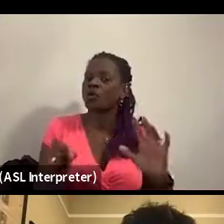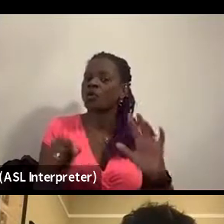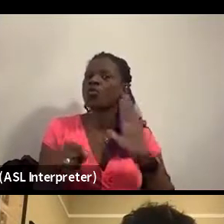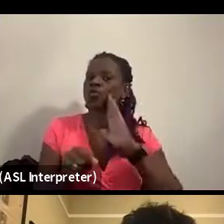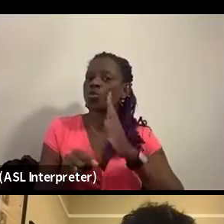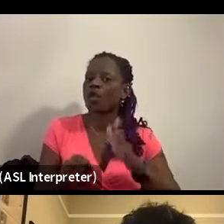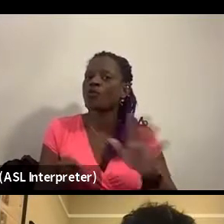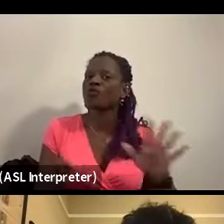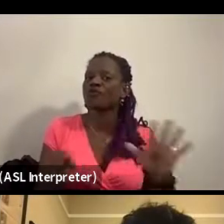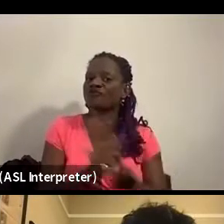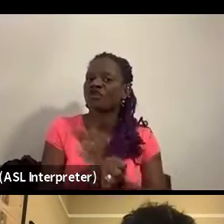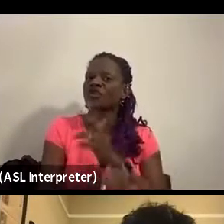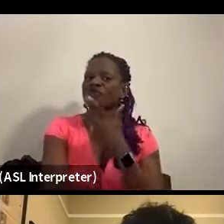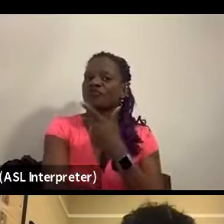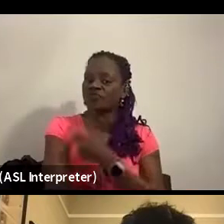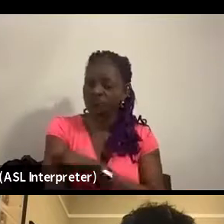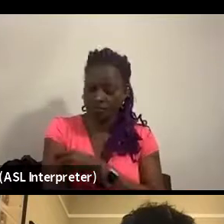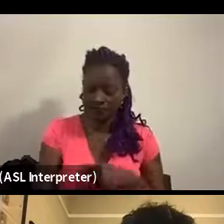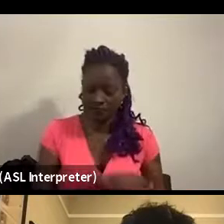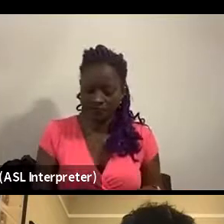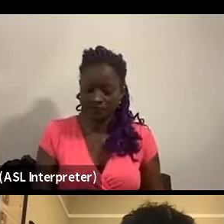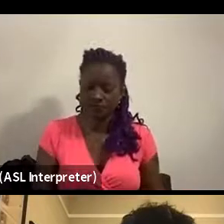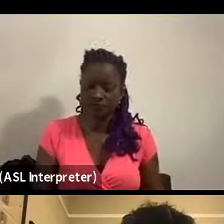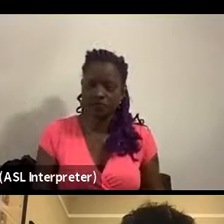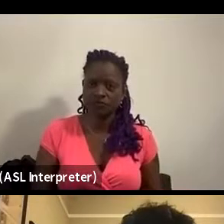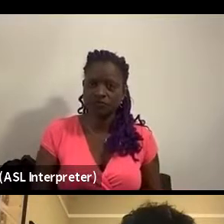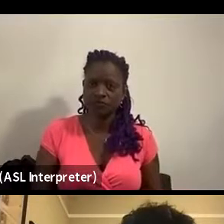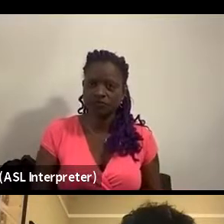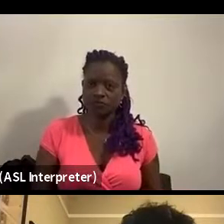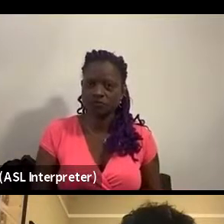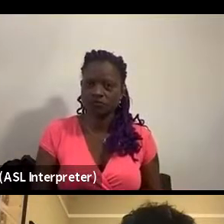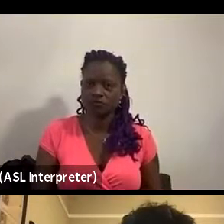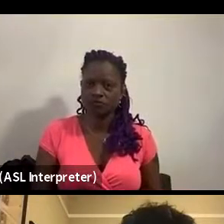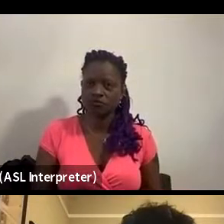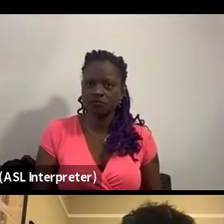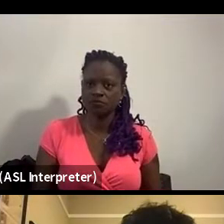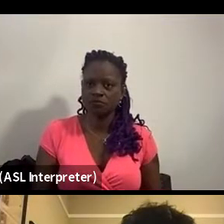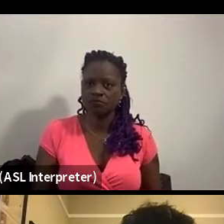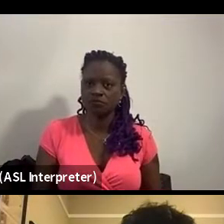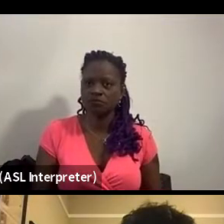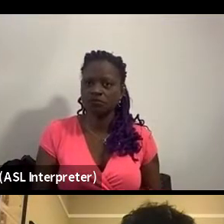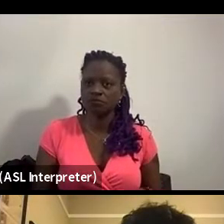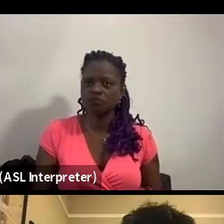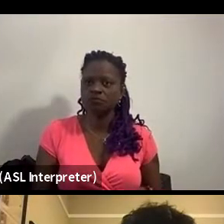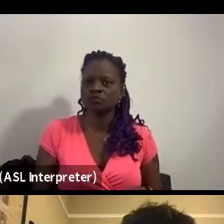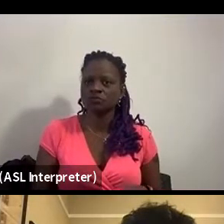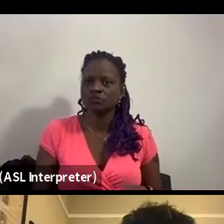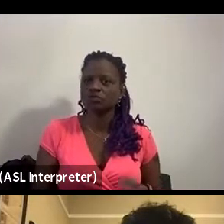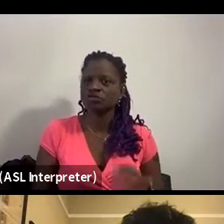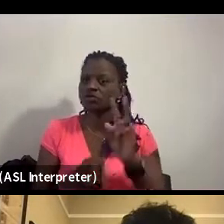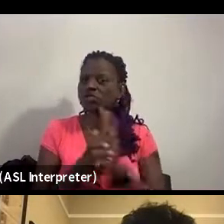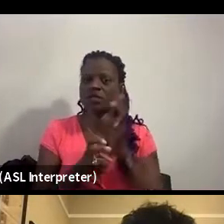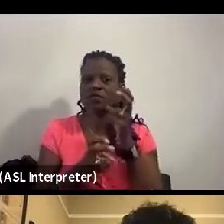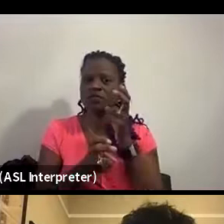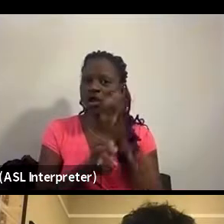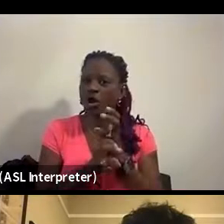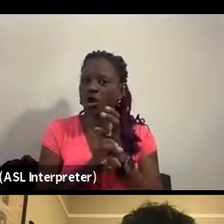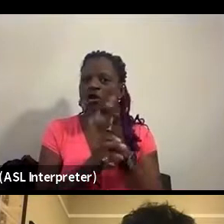further to identify those folks who are vaccine hesitant and to dispel that those